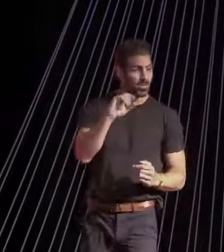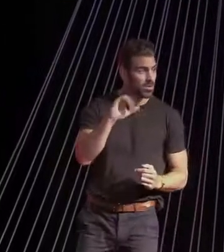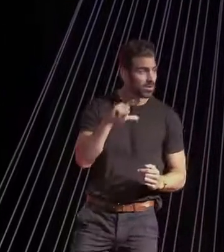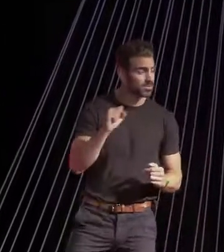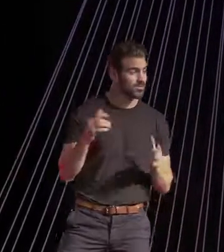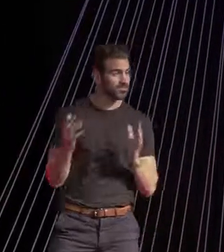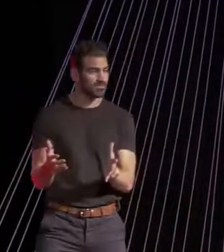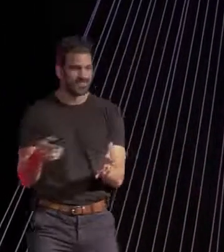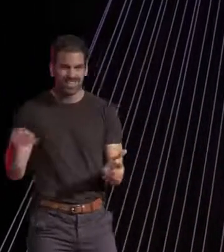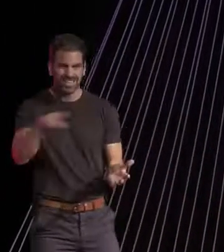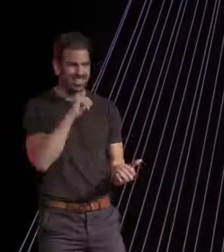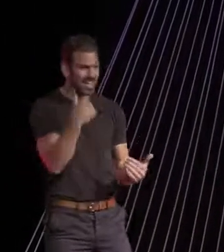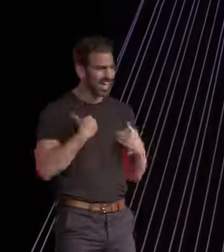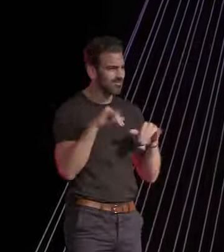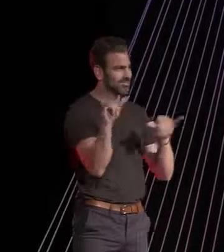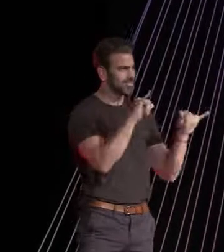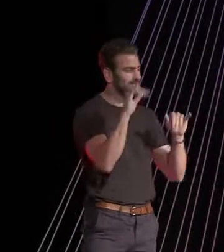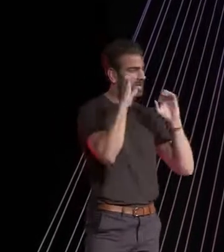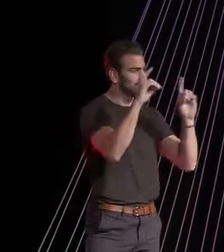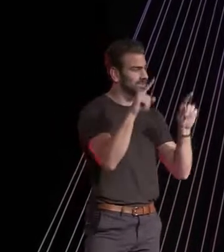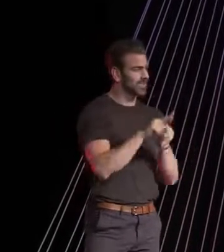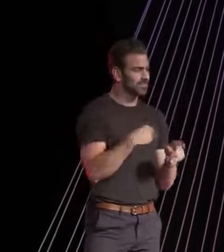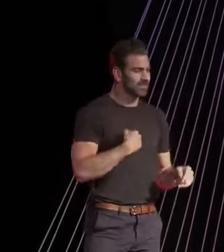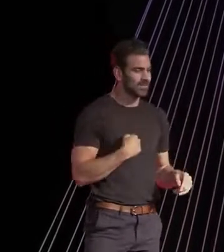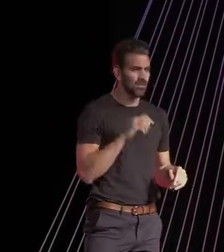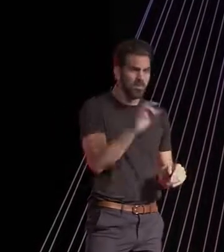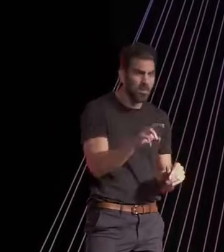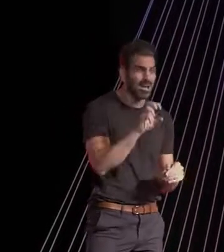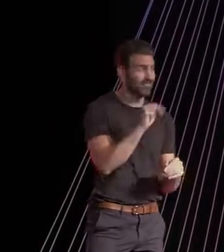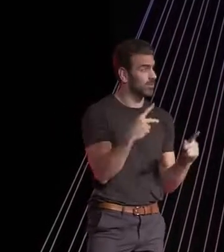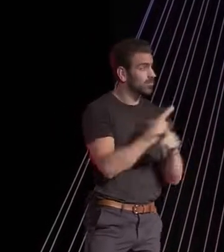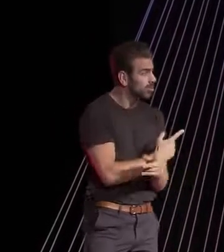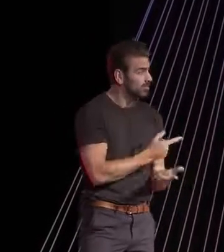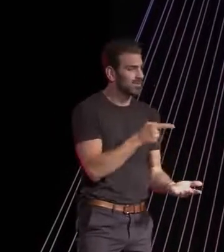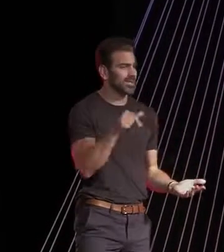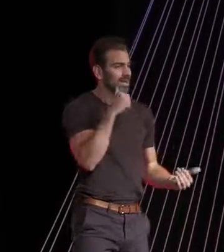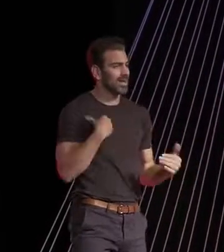when i would meet deaf adults i realized a common thread very quickly they either didn't have the